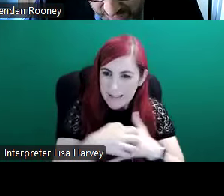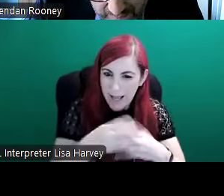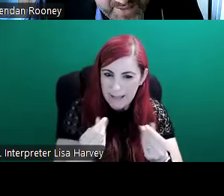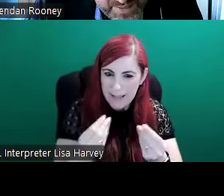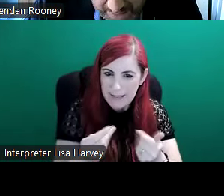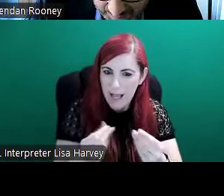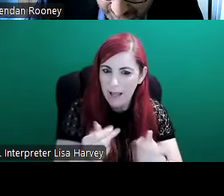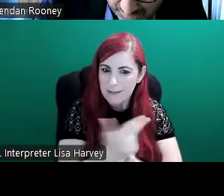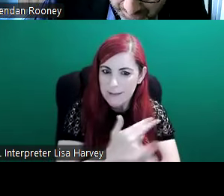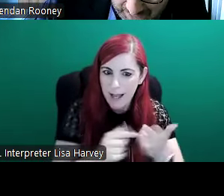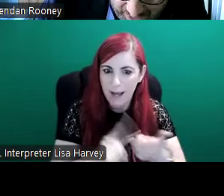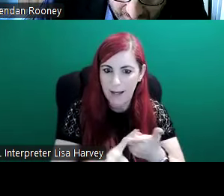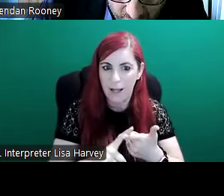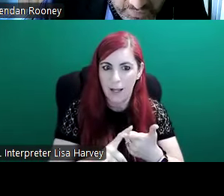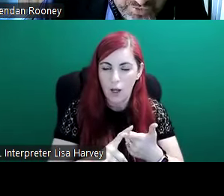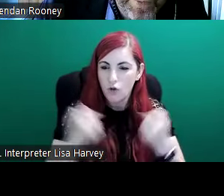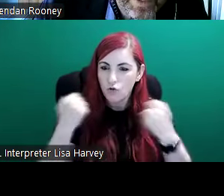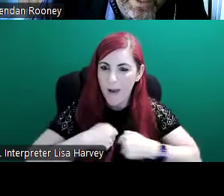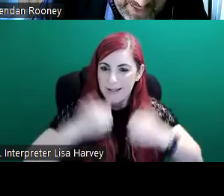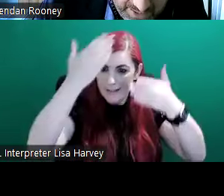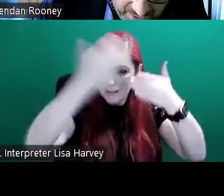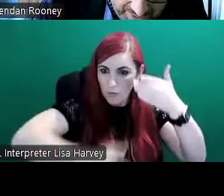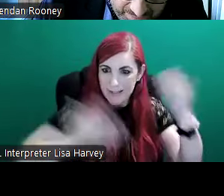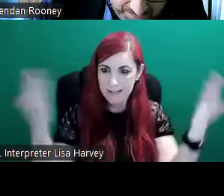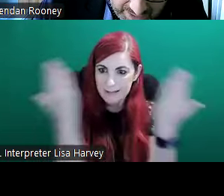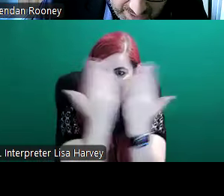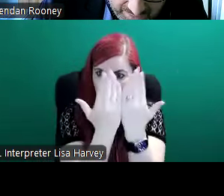are represented in the exhibition and all of which reveal the enduring influence of